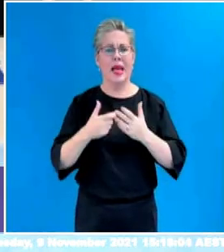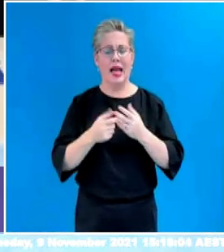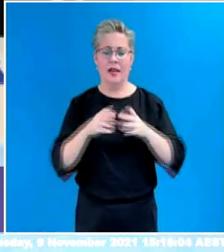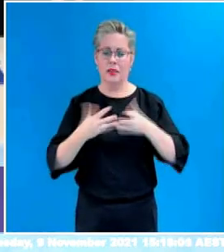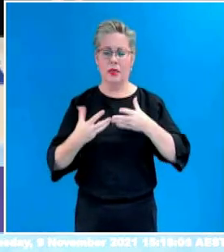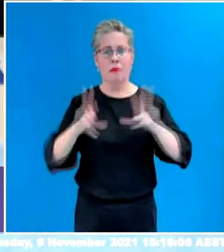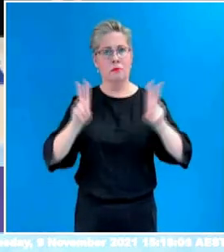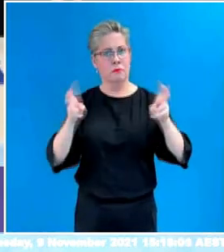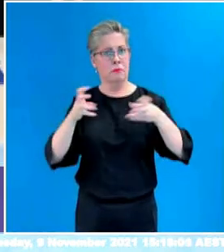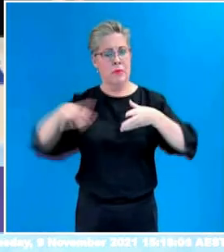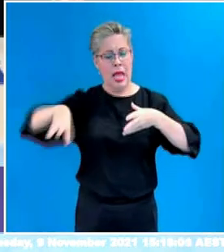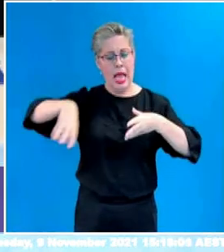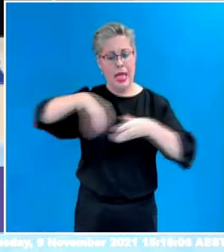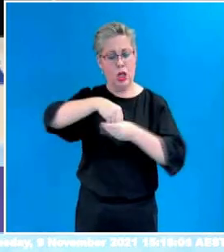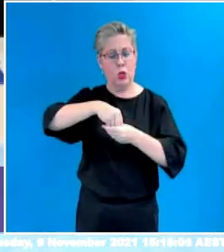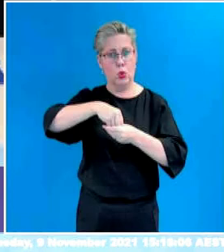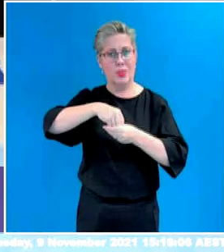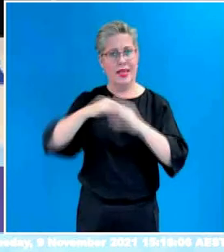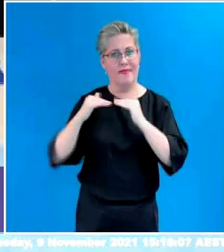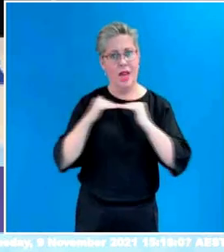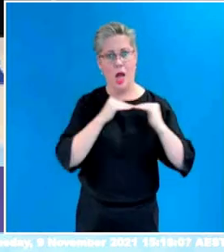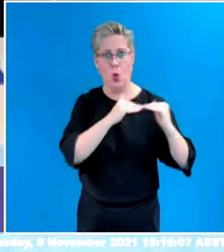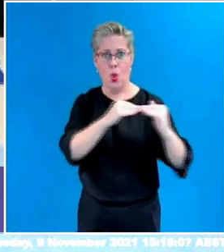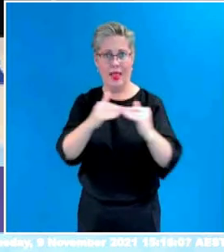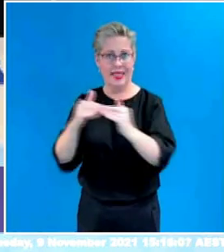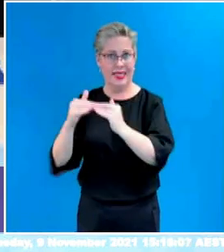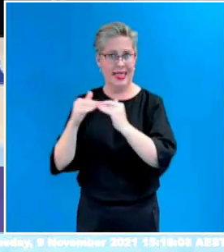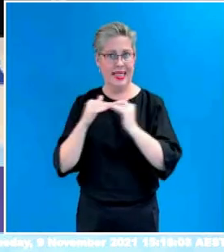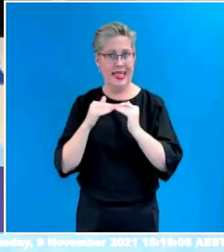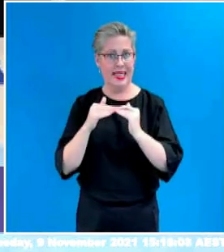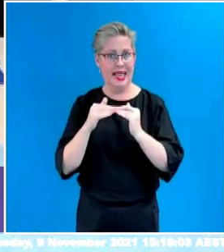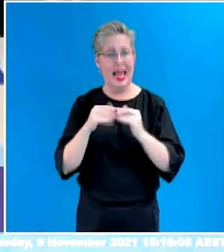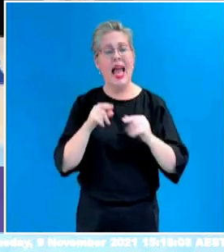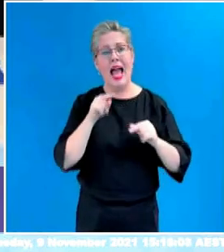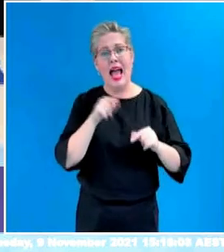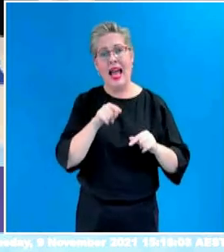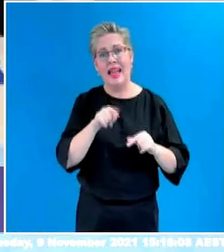work of Sandra Fredman on transformative equality and identifies those kinds of